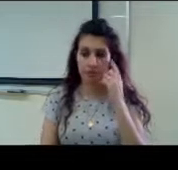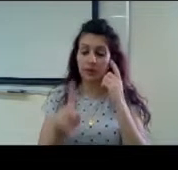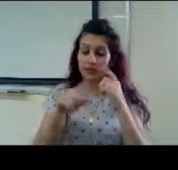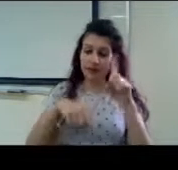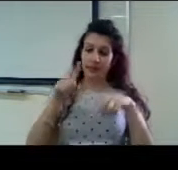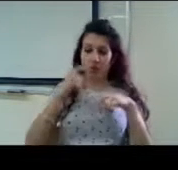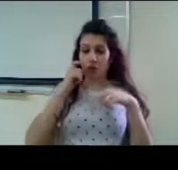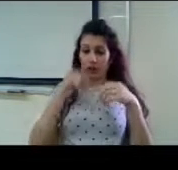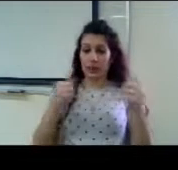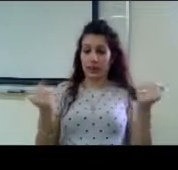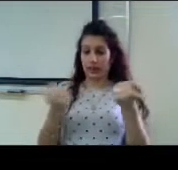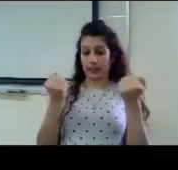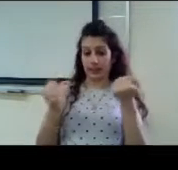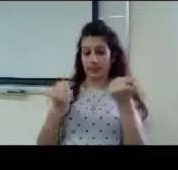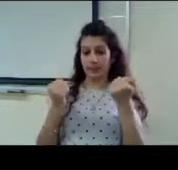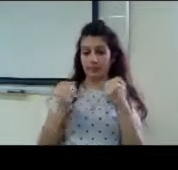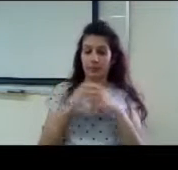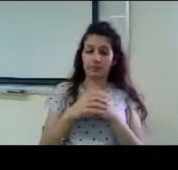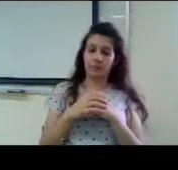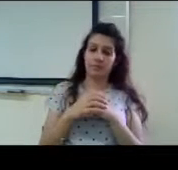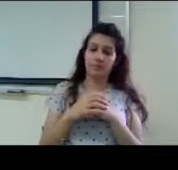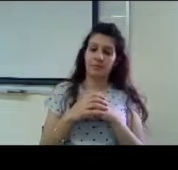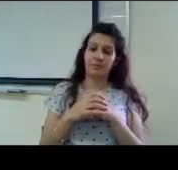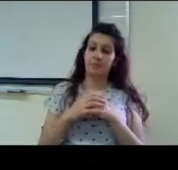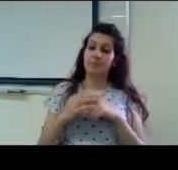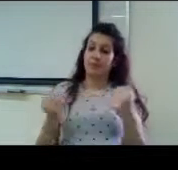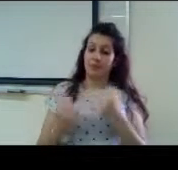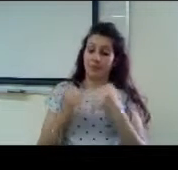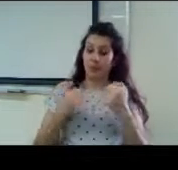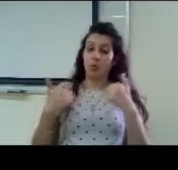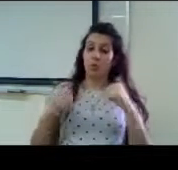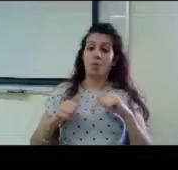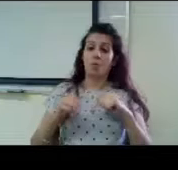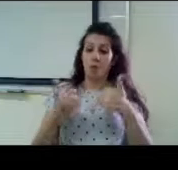I'm sure our participants from Jordan and even globally do realize that we had